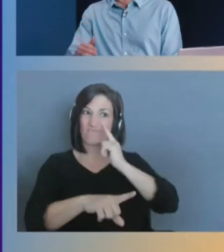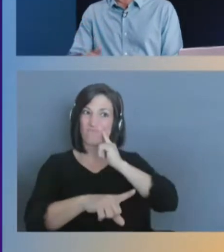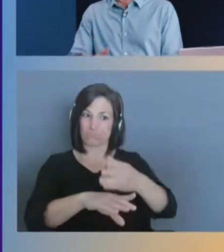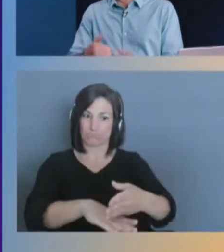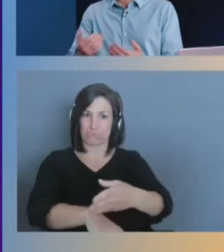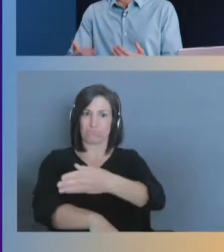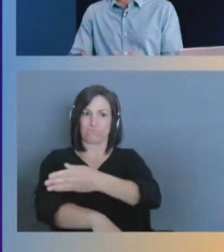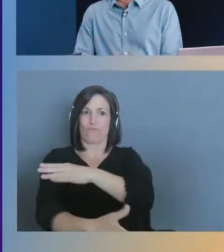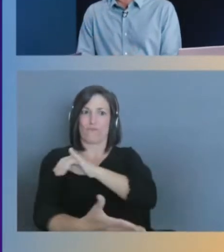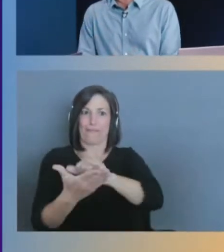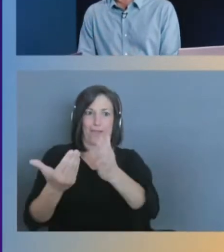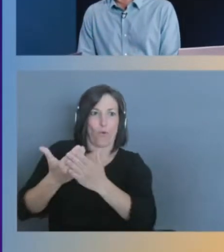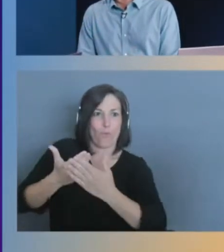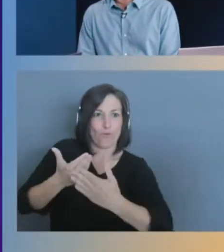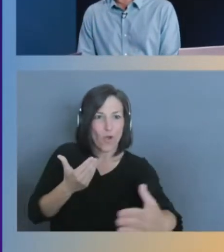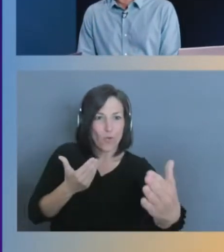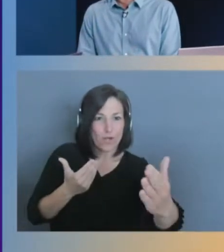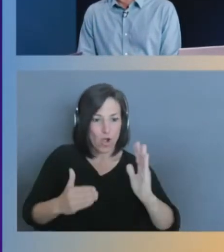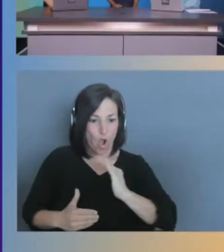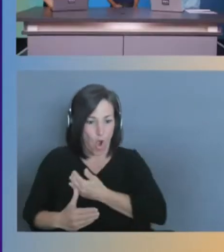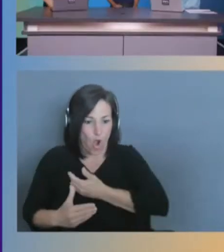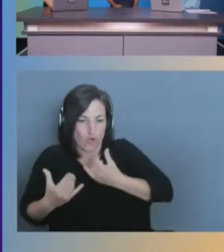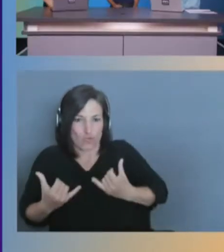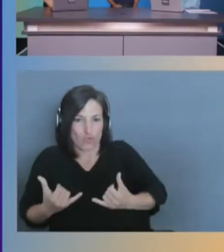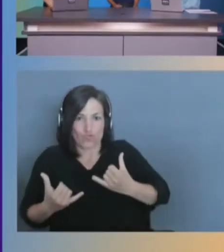to even improve our current position, right? Oh yeah. - Where we are.